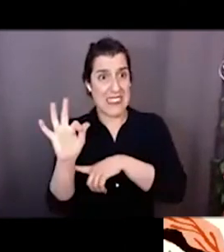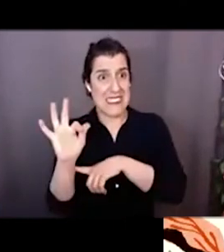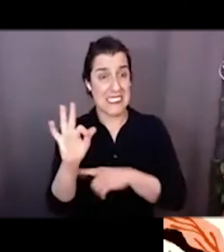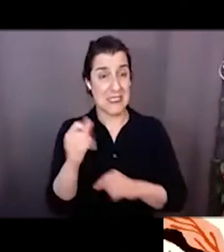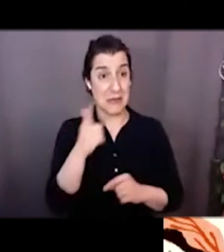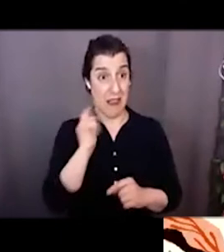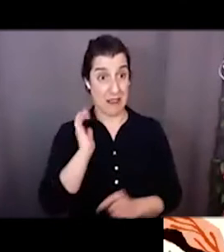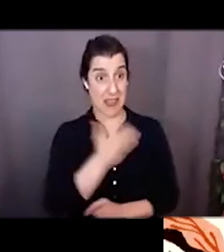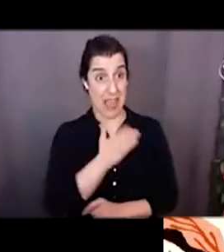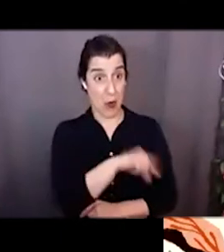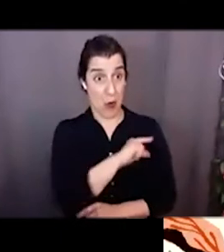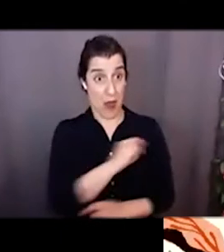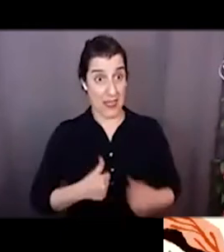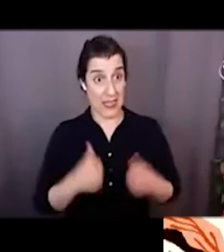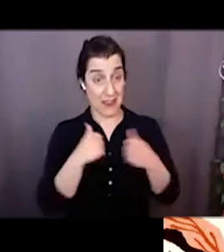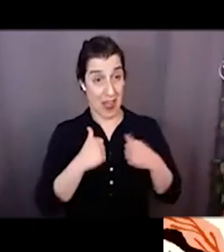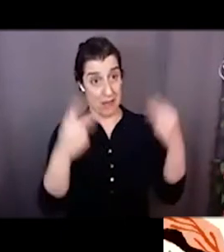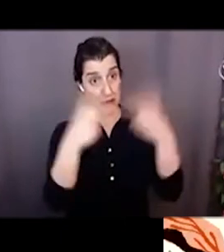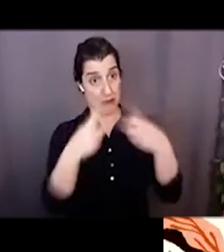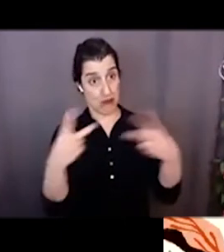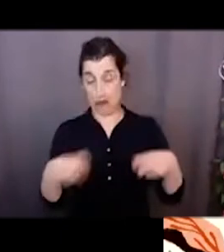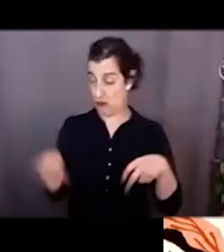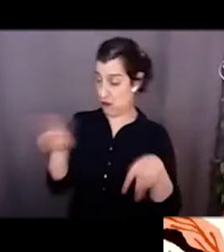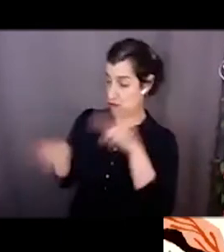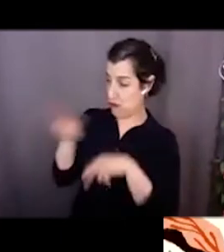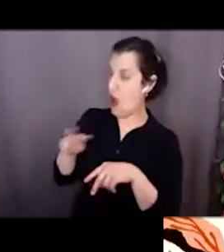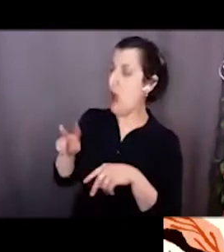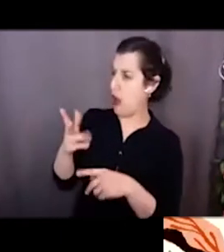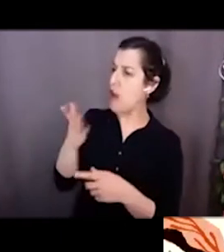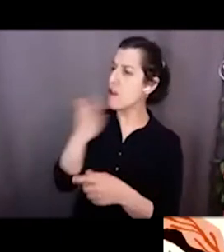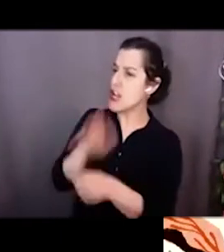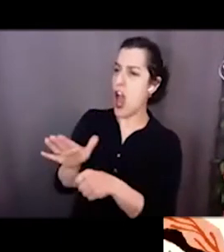it will be assessed as good enough to be worthy of optimal care.